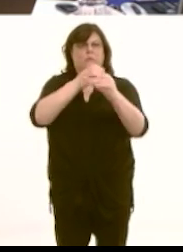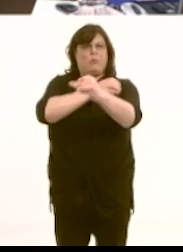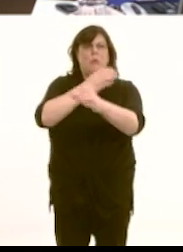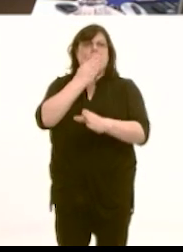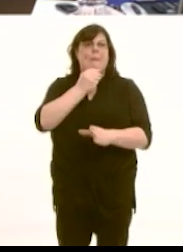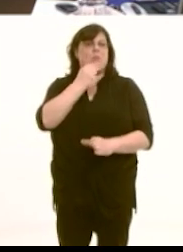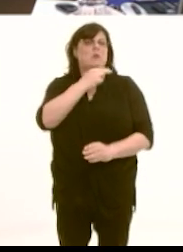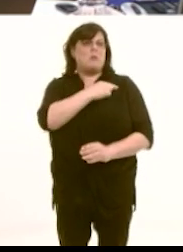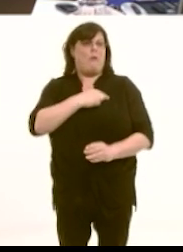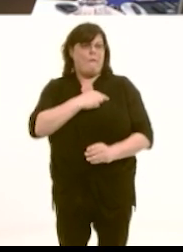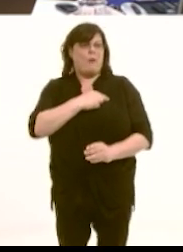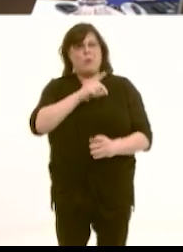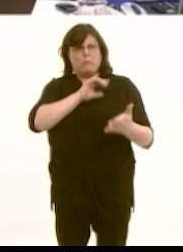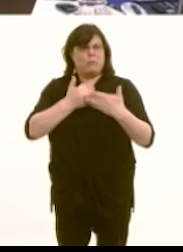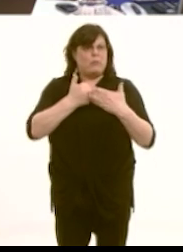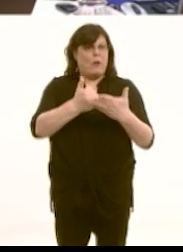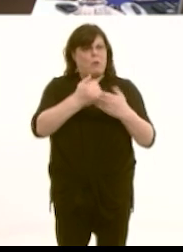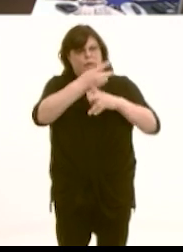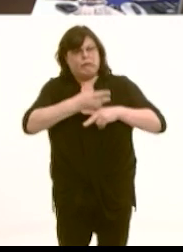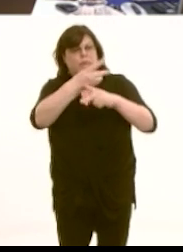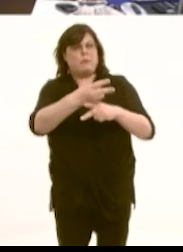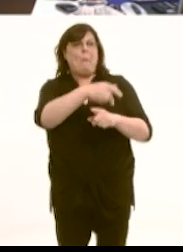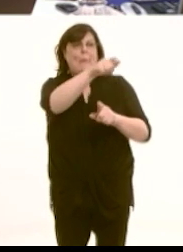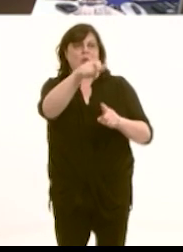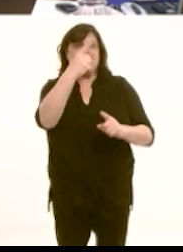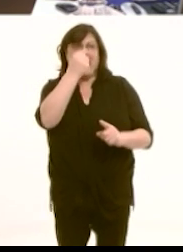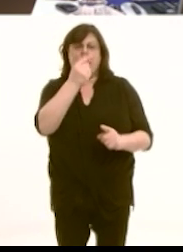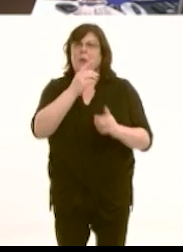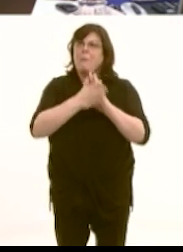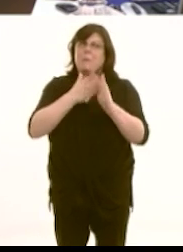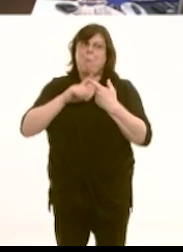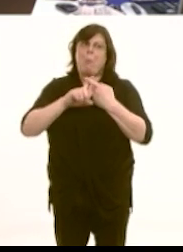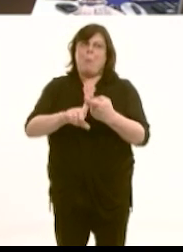Itís not something that is a permanent fixture; thatís true.